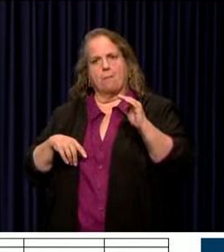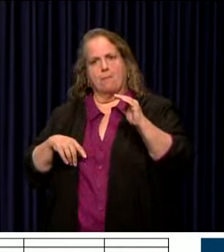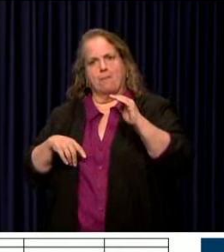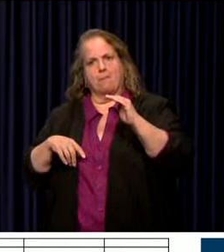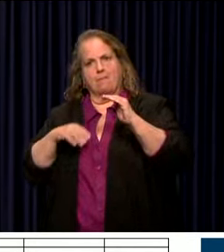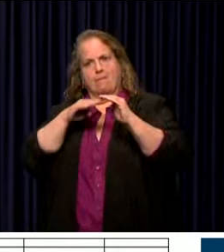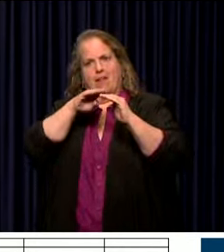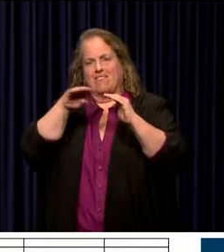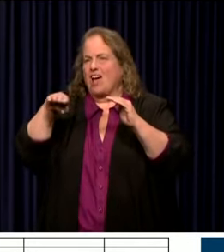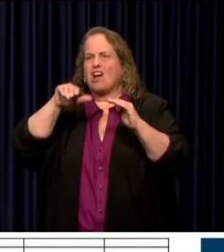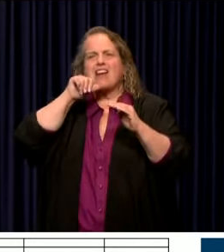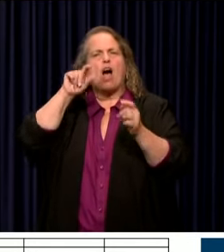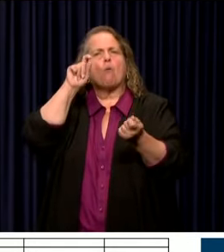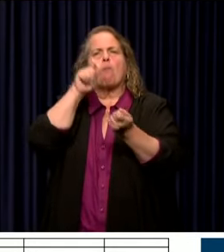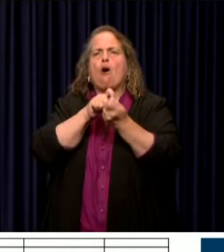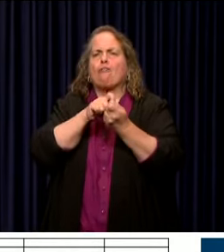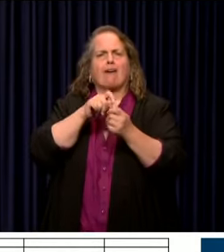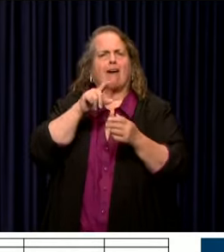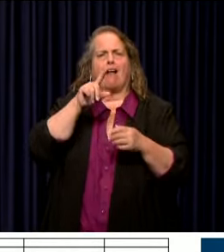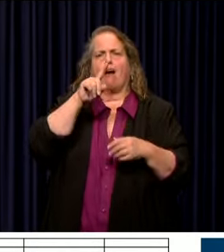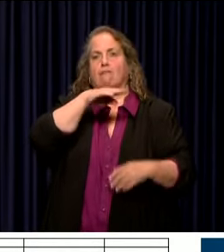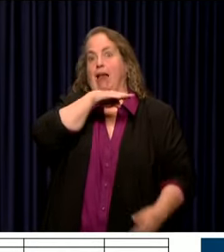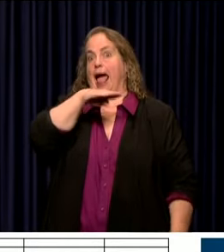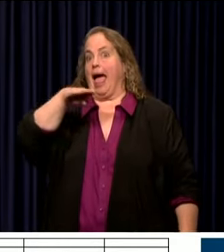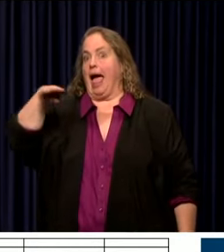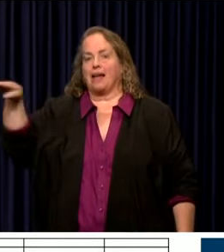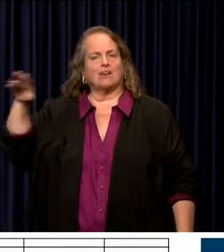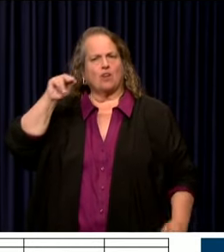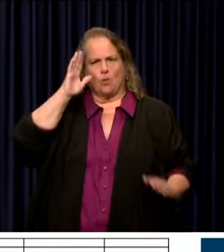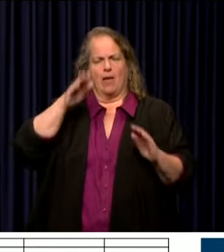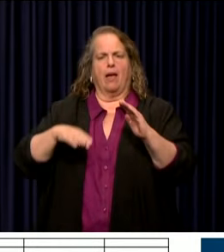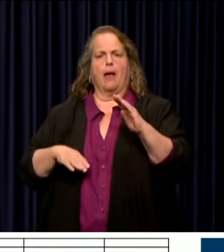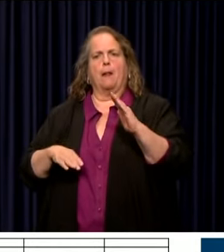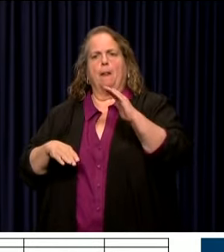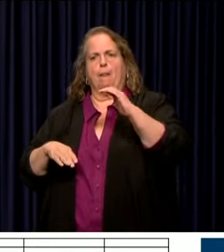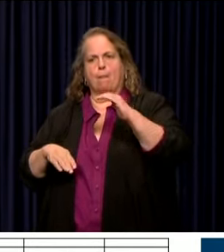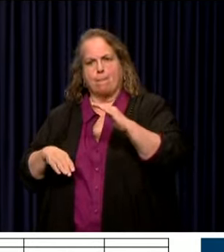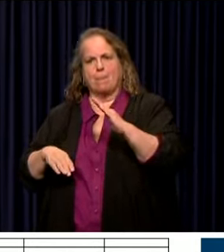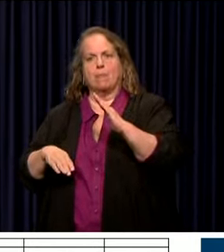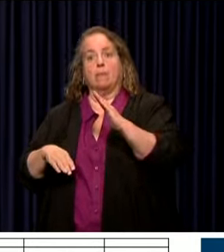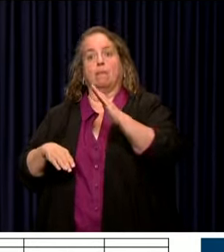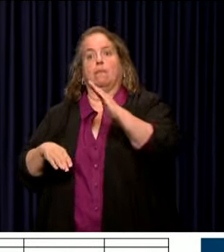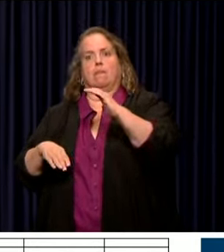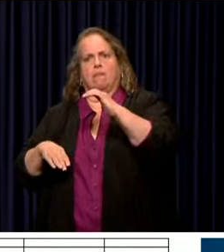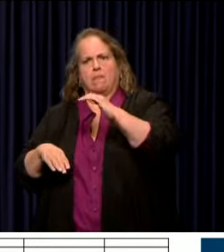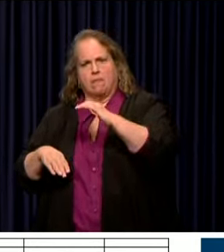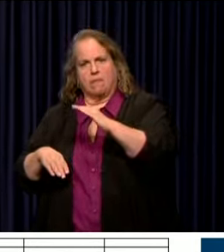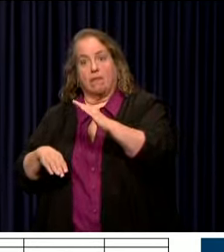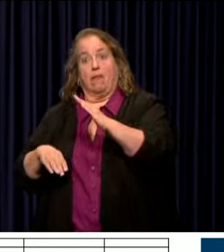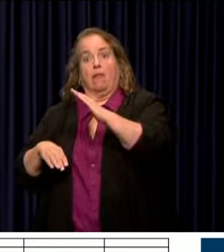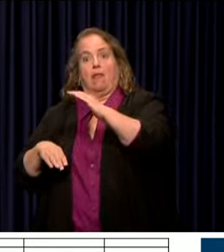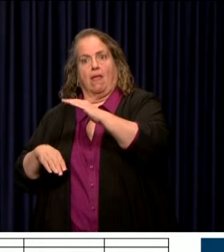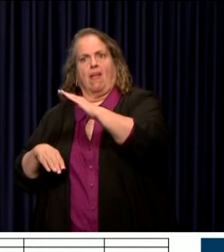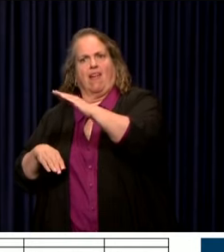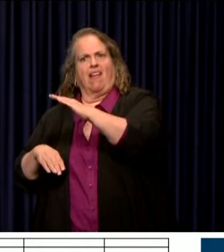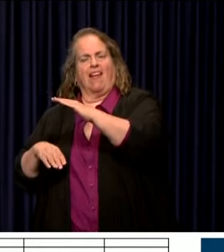AGAIN WE FEEL PRETTY GOOD THAT WE HAVE NOT ONLY FLATTENED THE